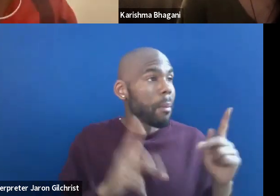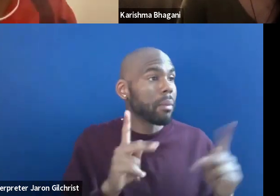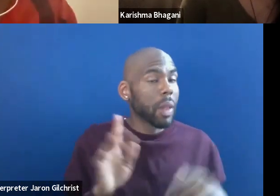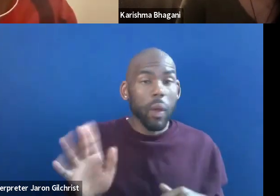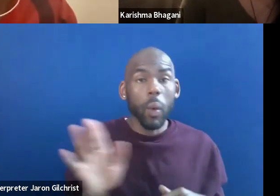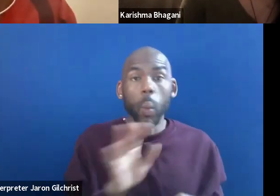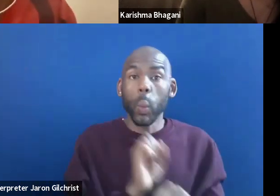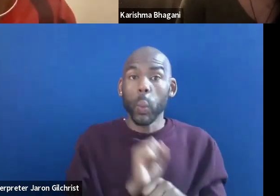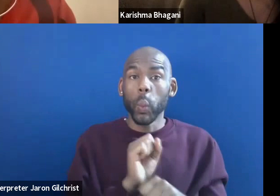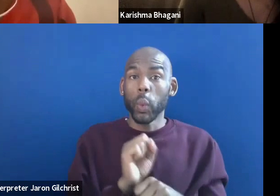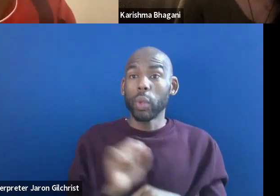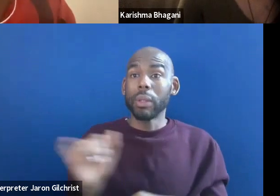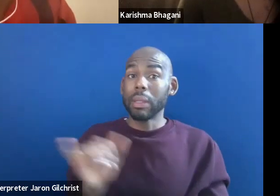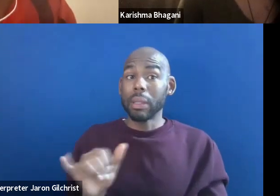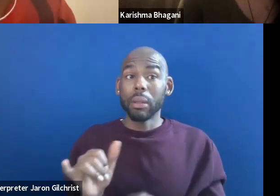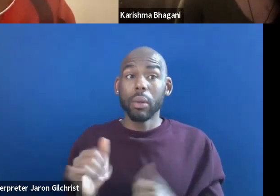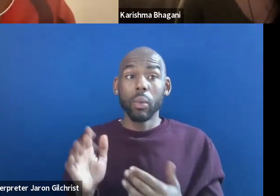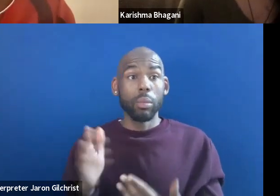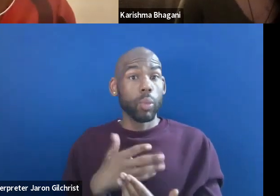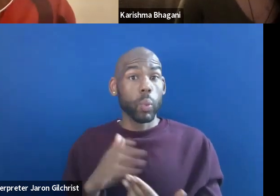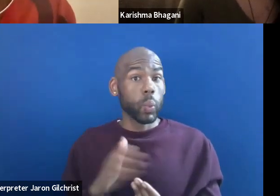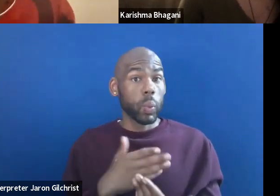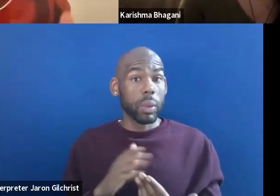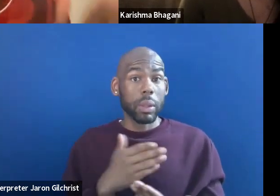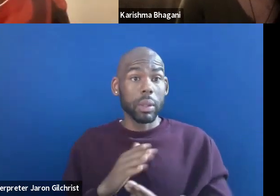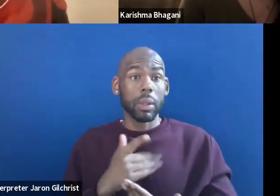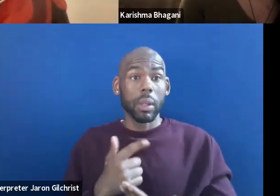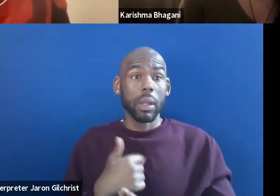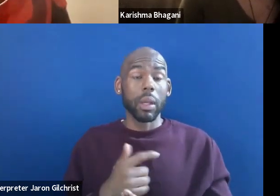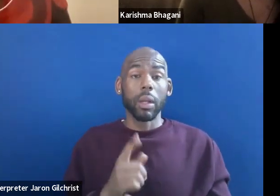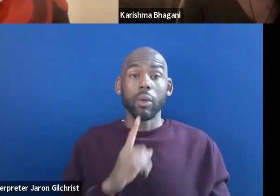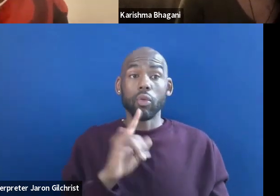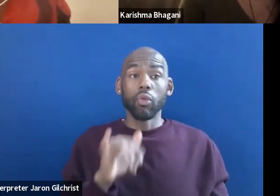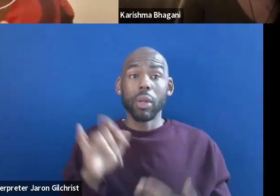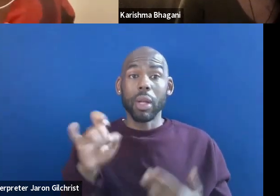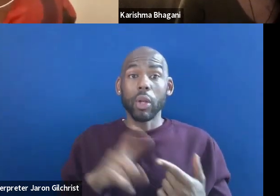same with going into music. I literally had to take a break